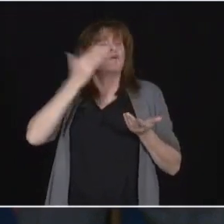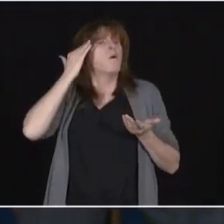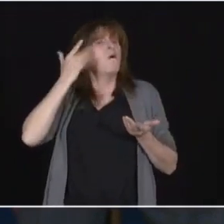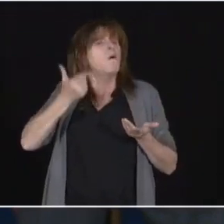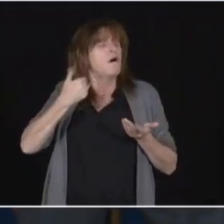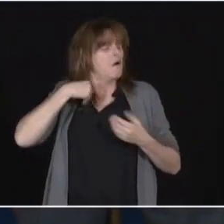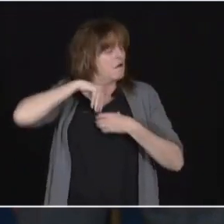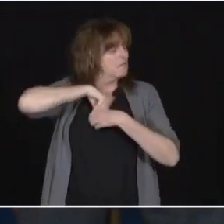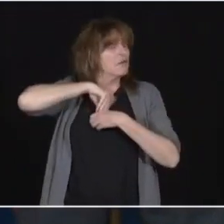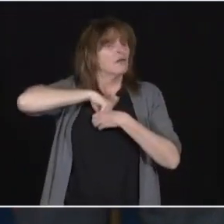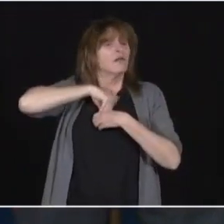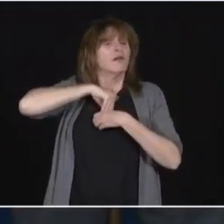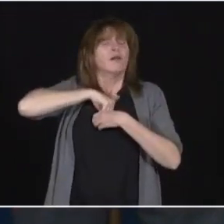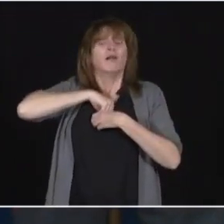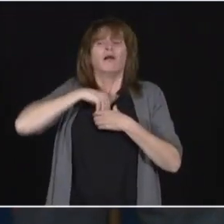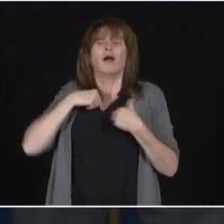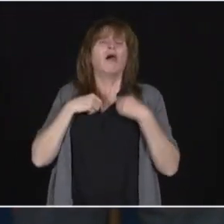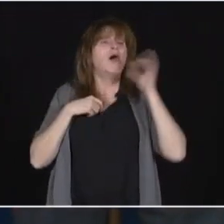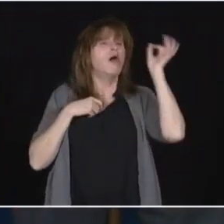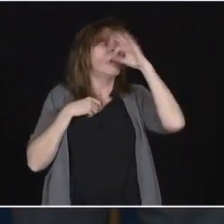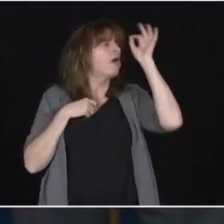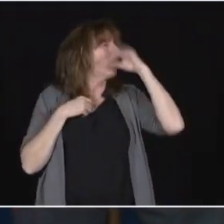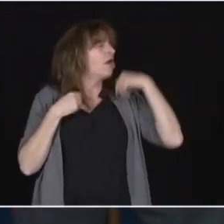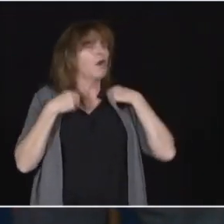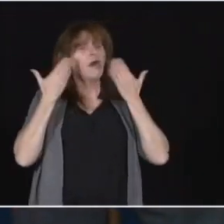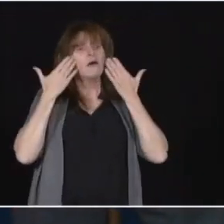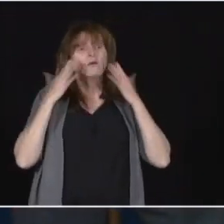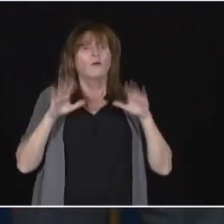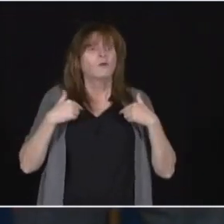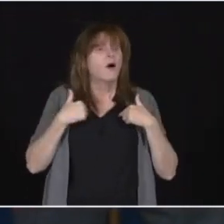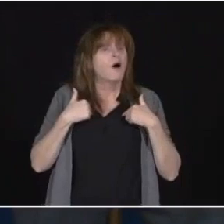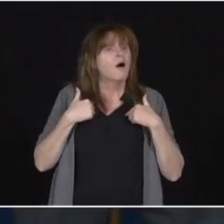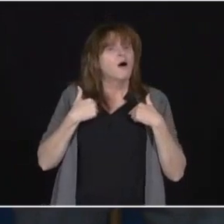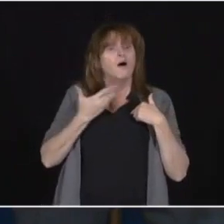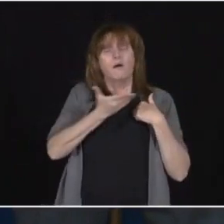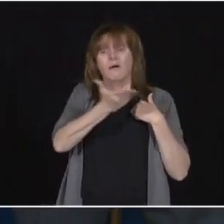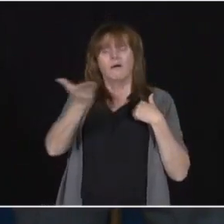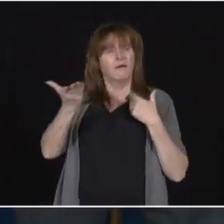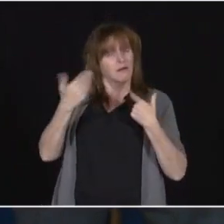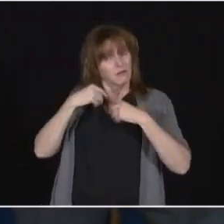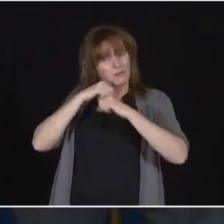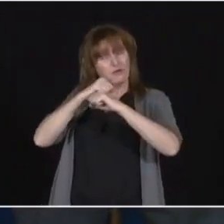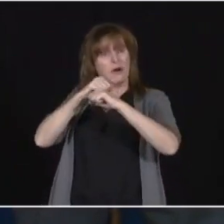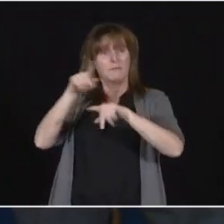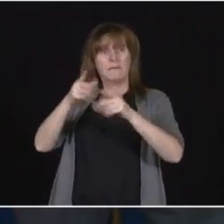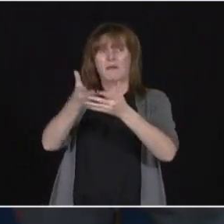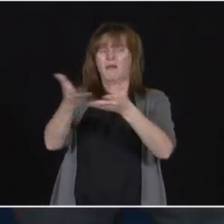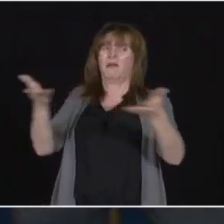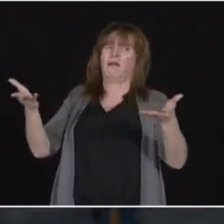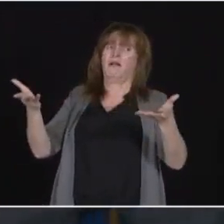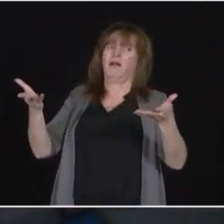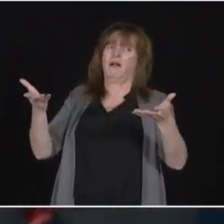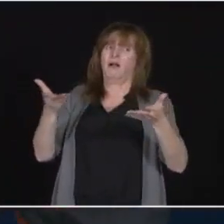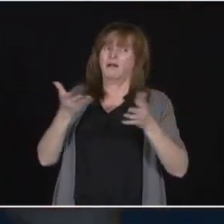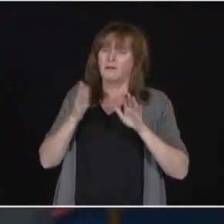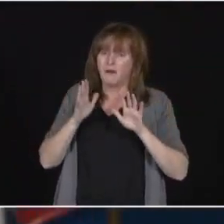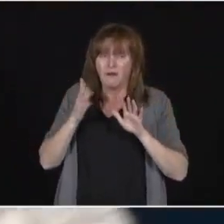This is for the general population's protection as we open up the economy more and more. Next question.